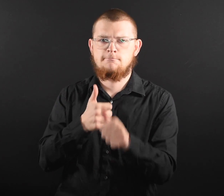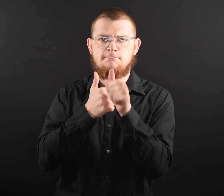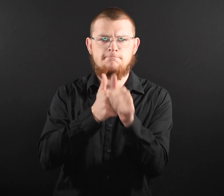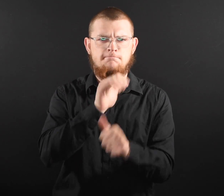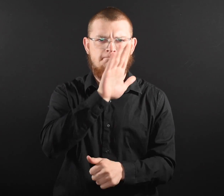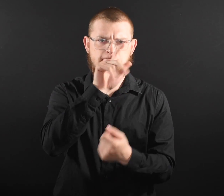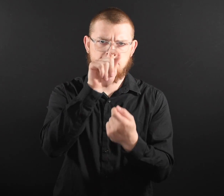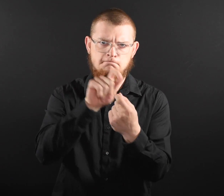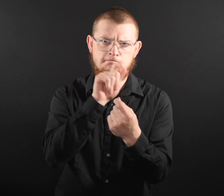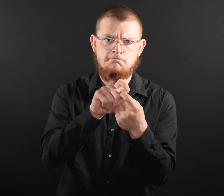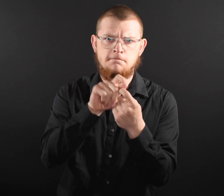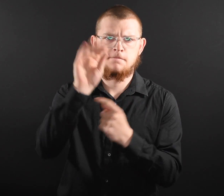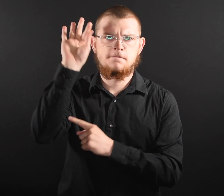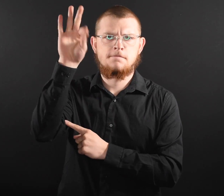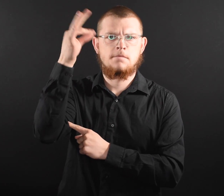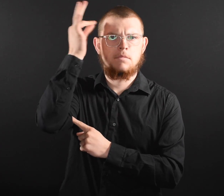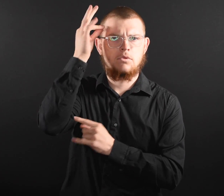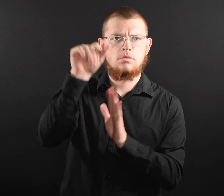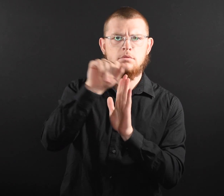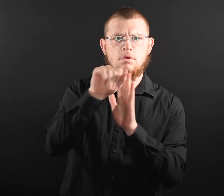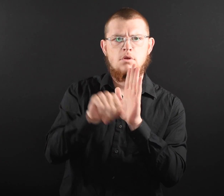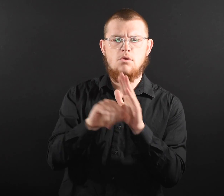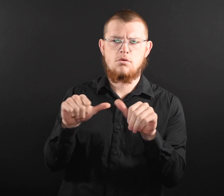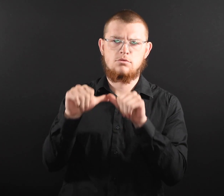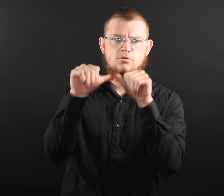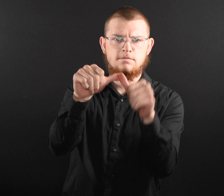and state long-term care guidance.